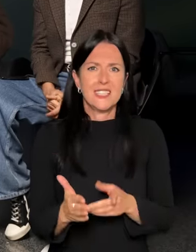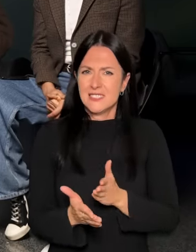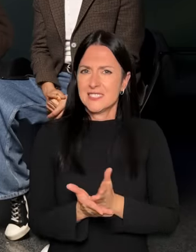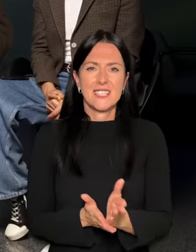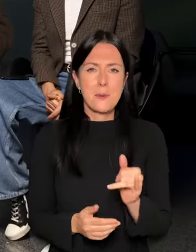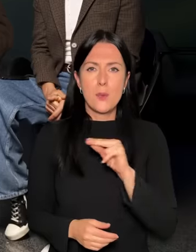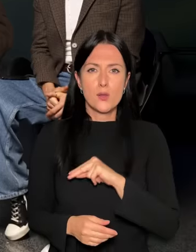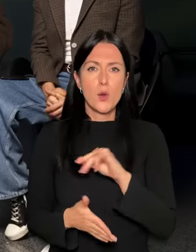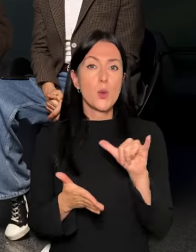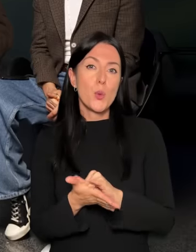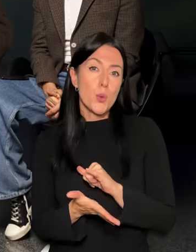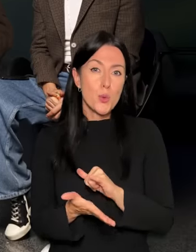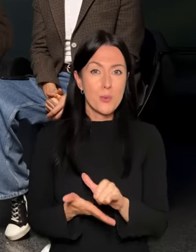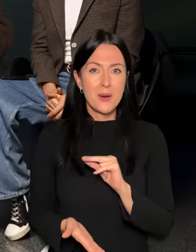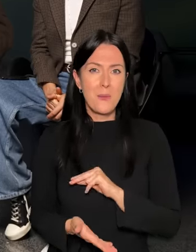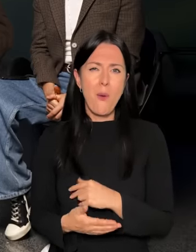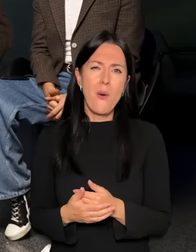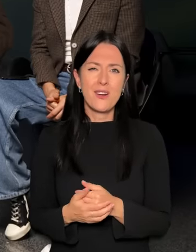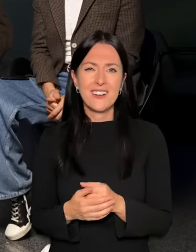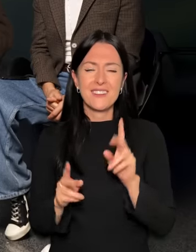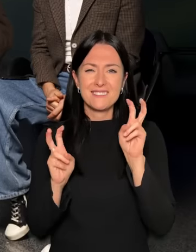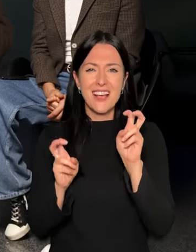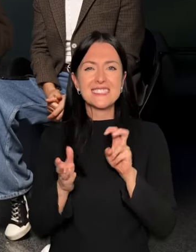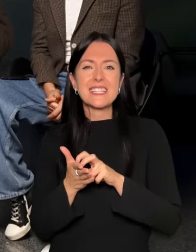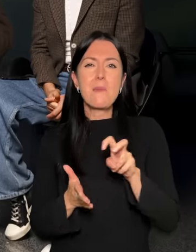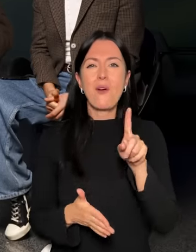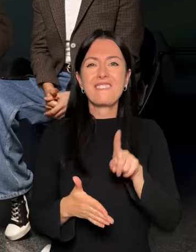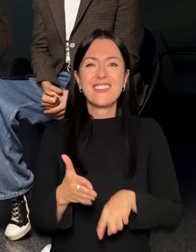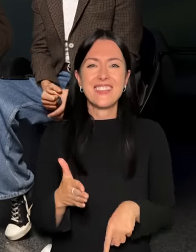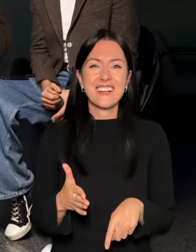and work as a YouTuber." "A leap of faith."